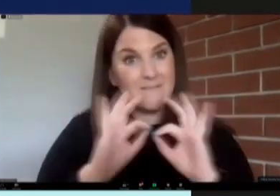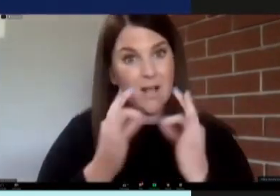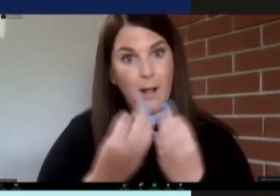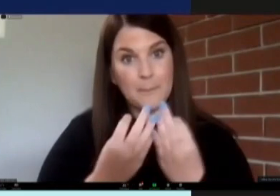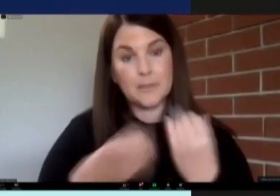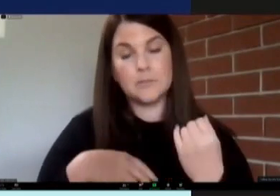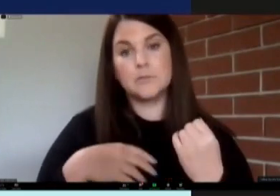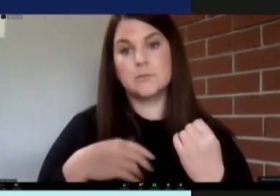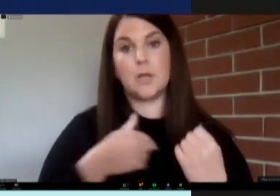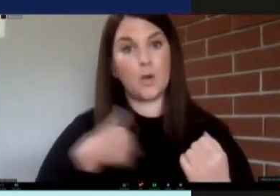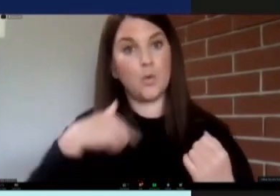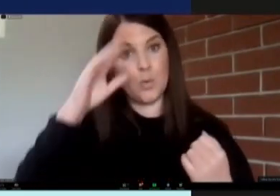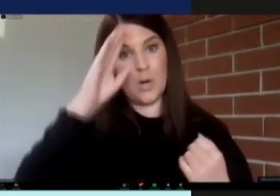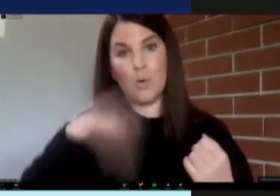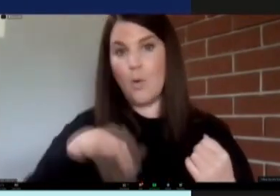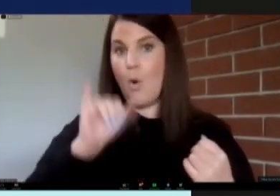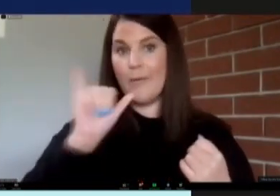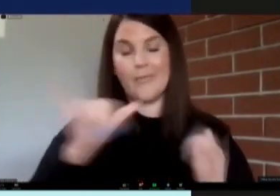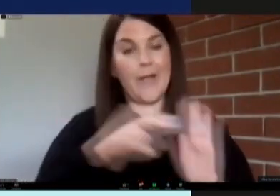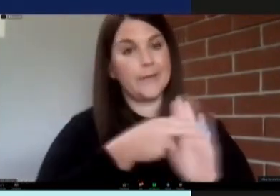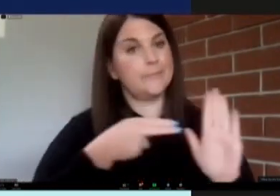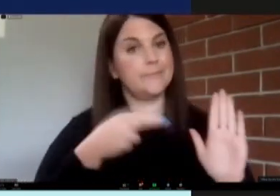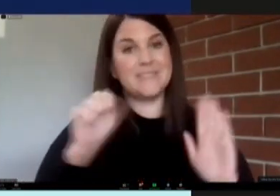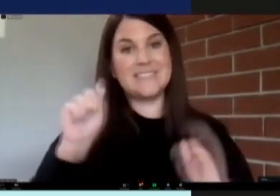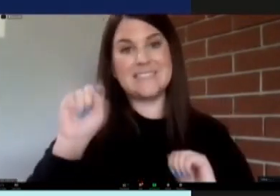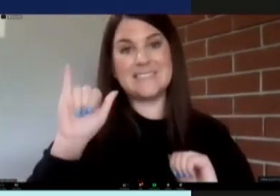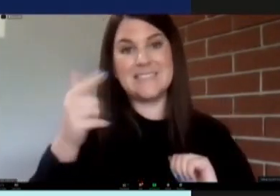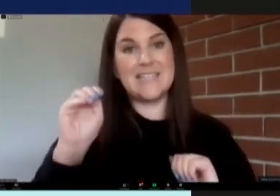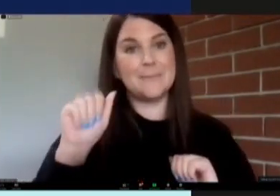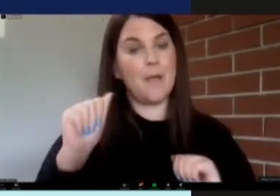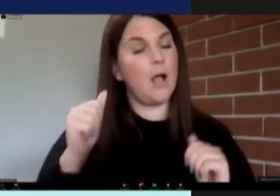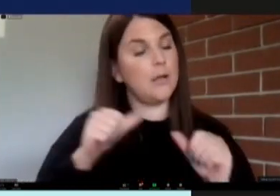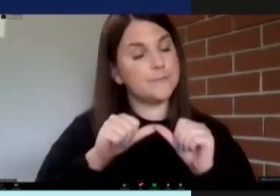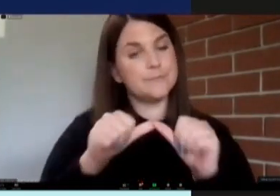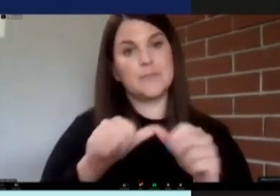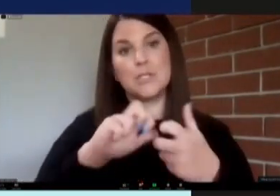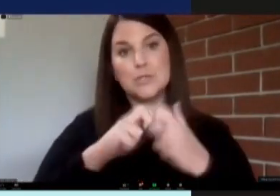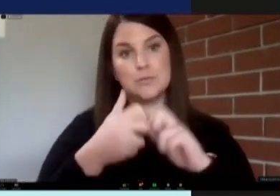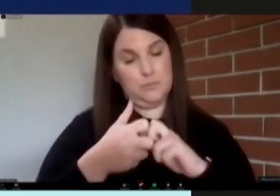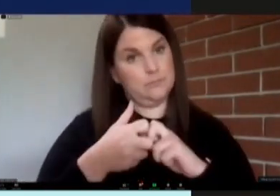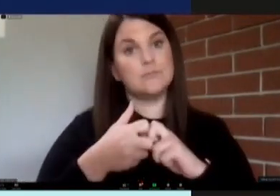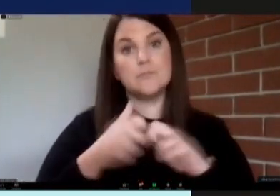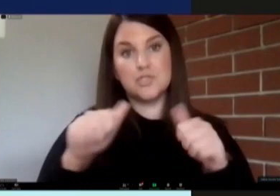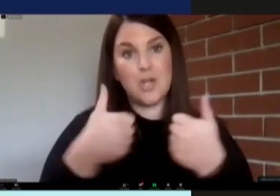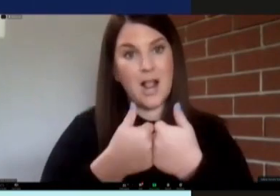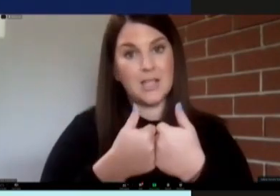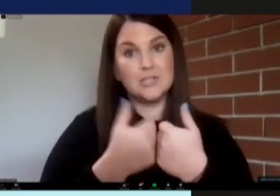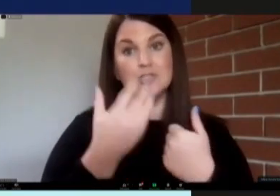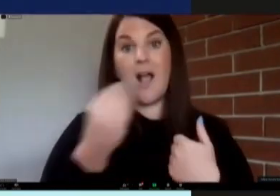We know that stigma remains a challenge and especially in the context of substance use disorder.